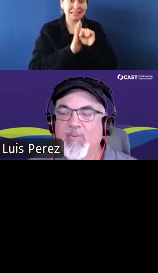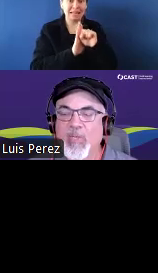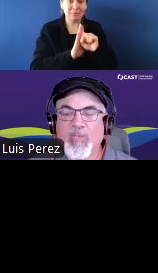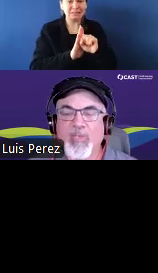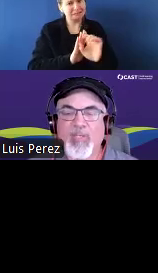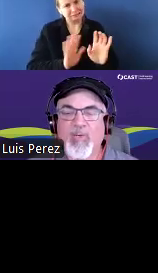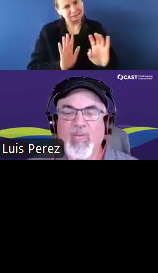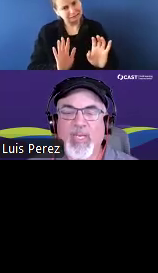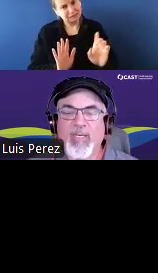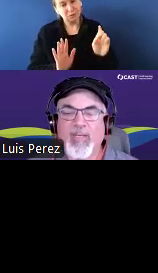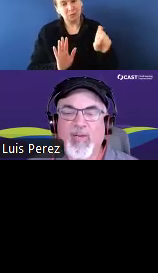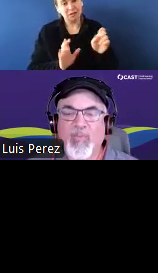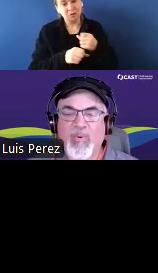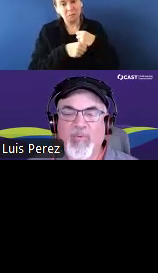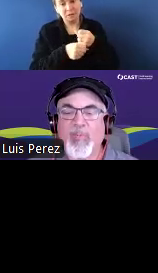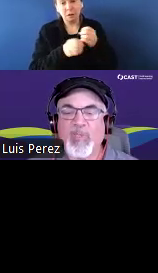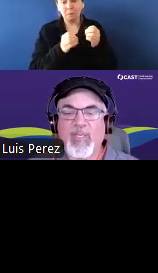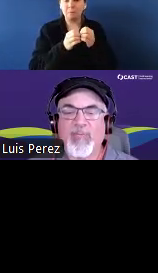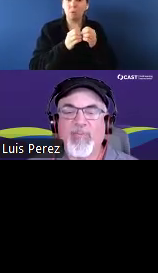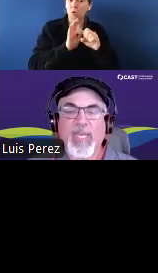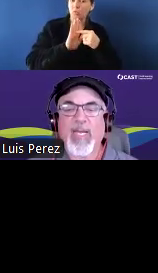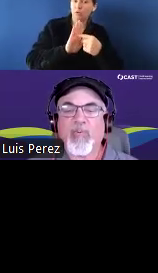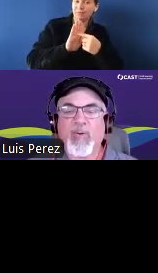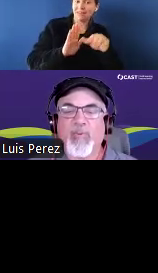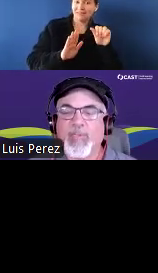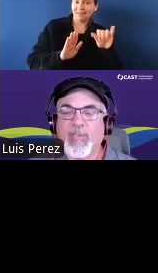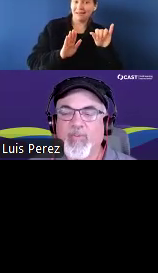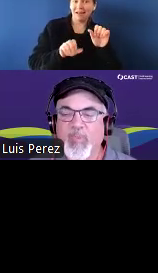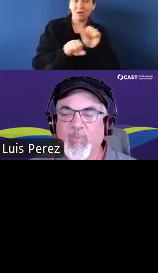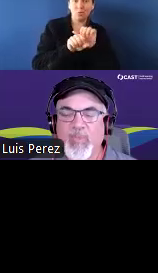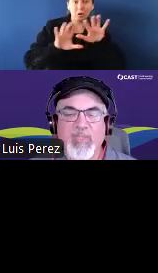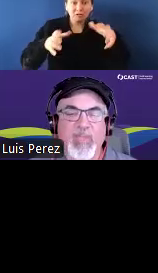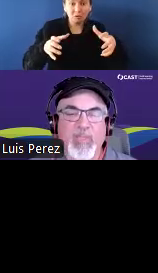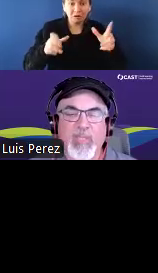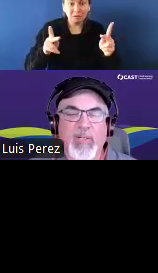We also need to create a more representative AI workforce, where people with disabilities